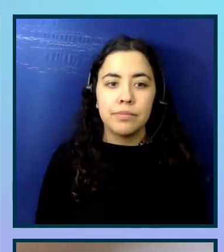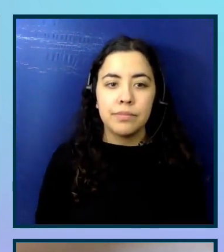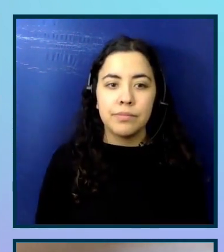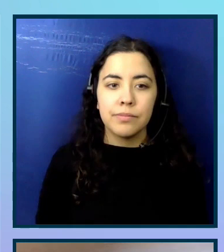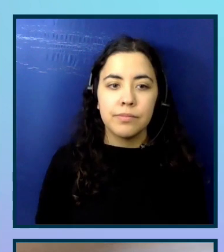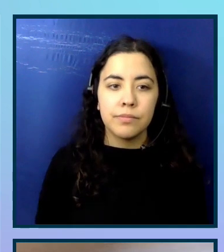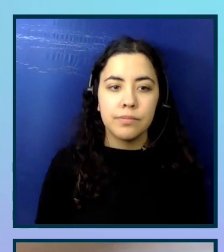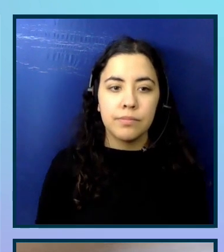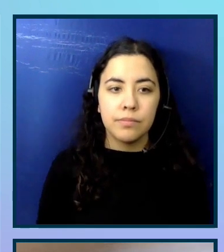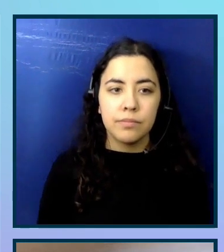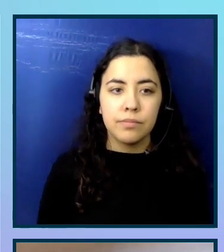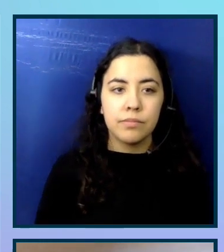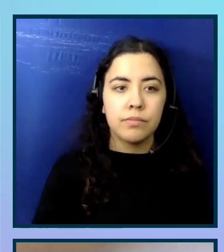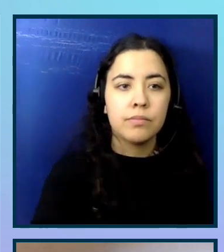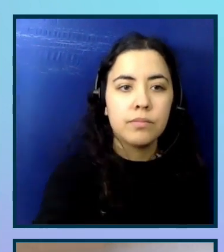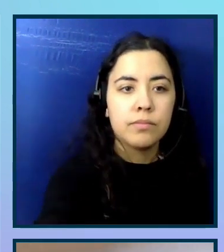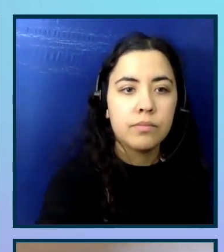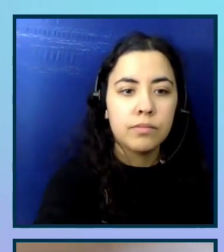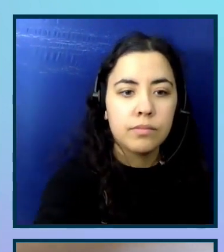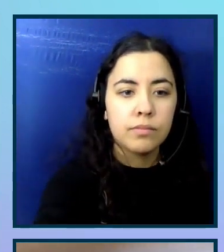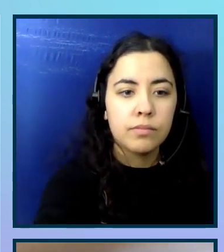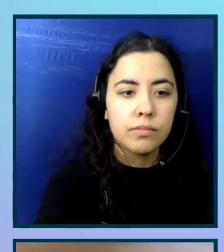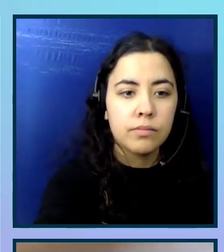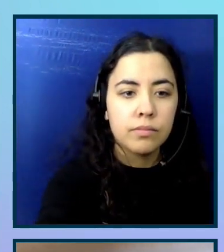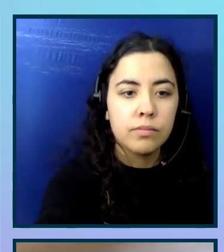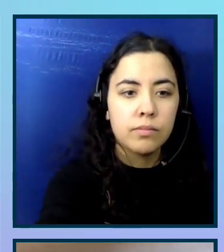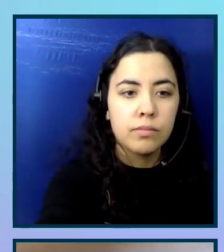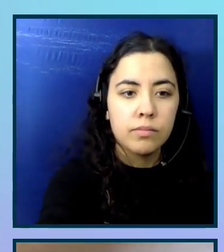This approach helps students not to perceive people